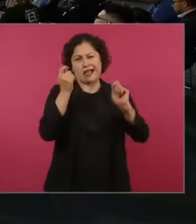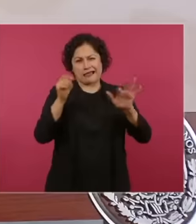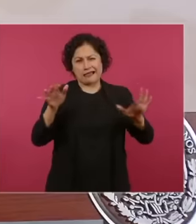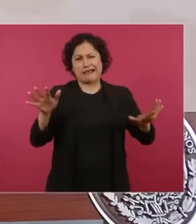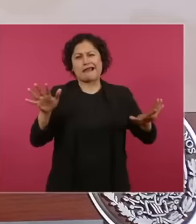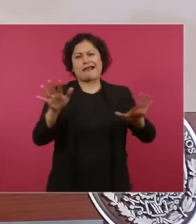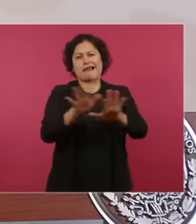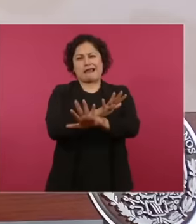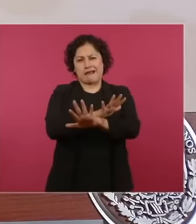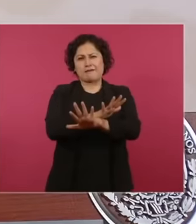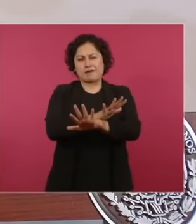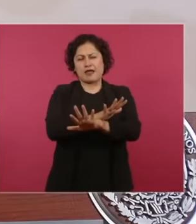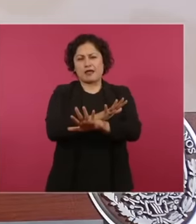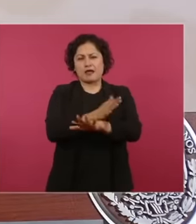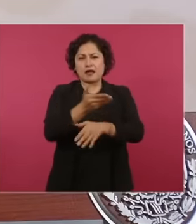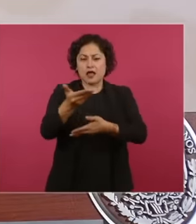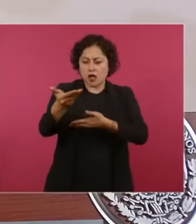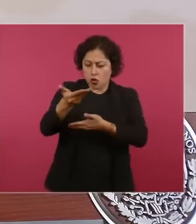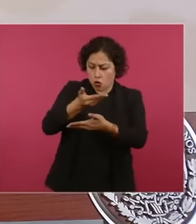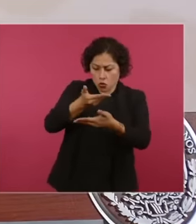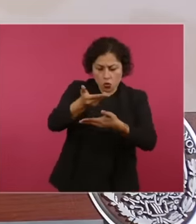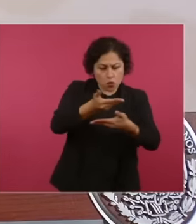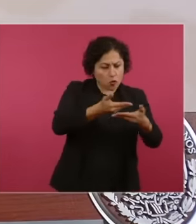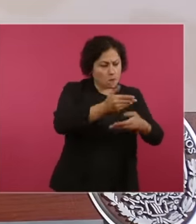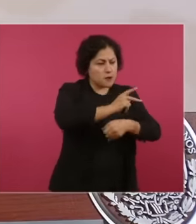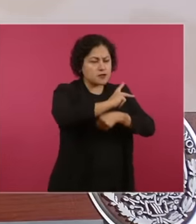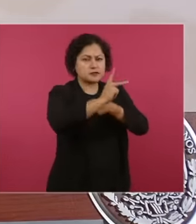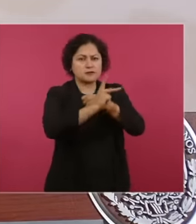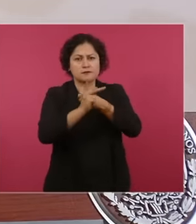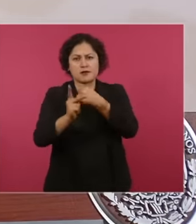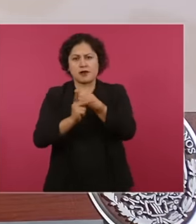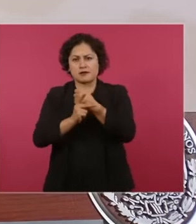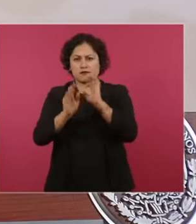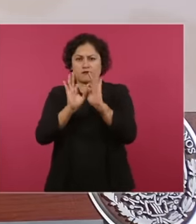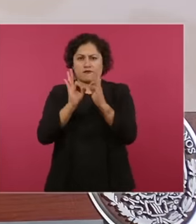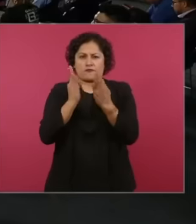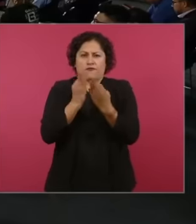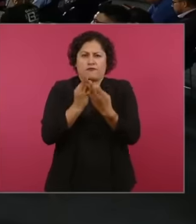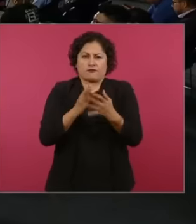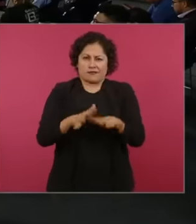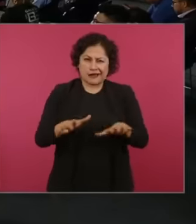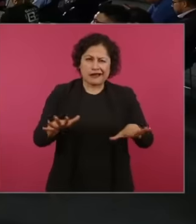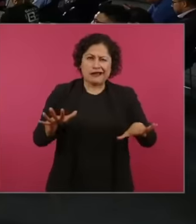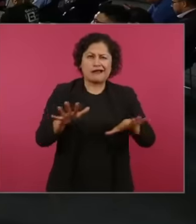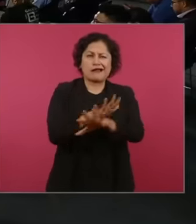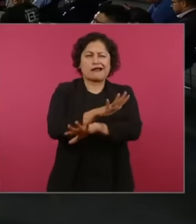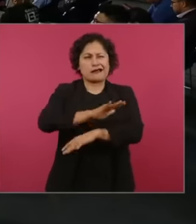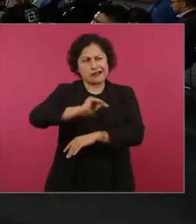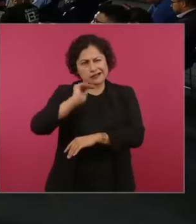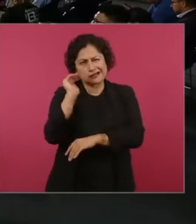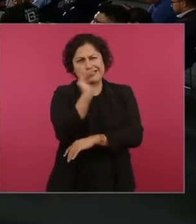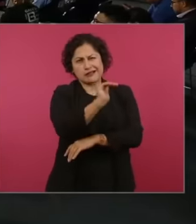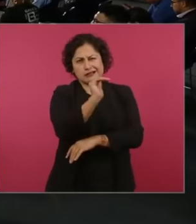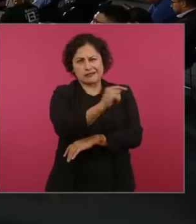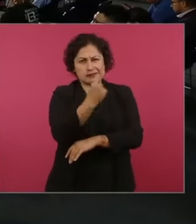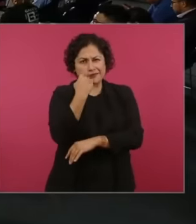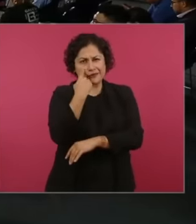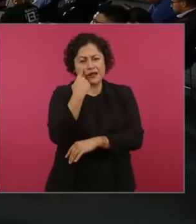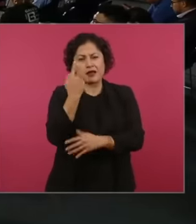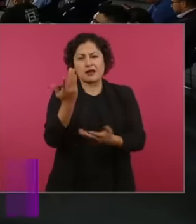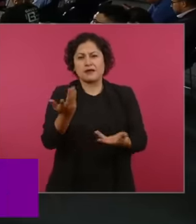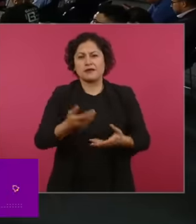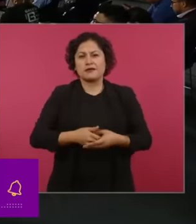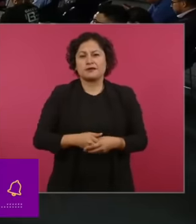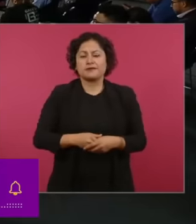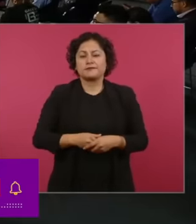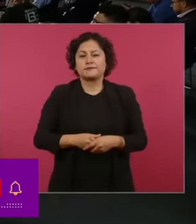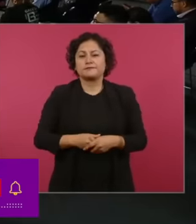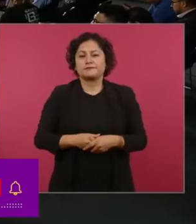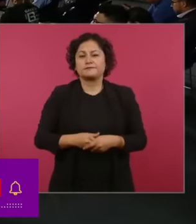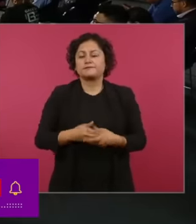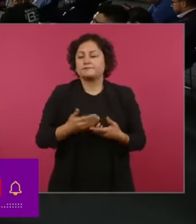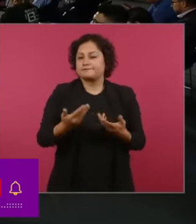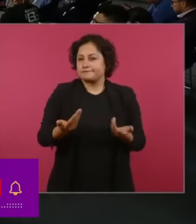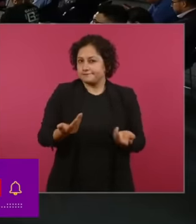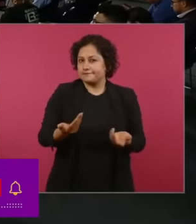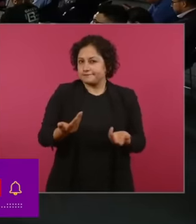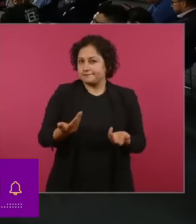. There have been few but very important moments